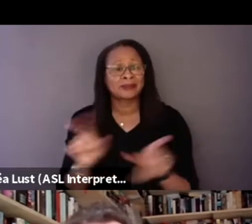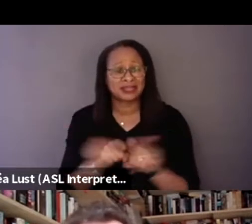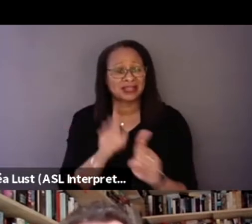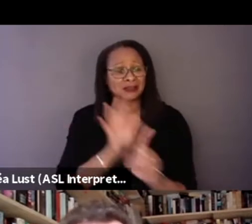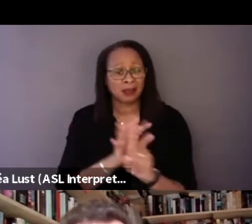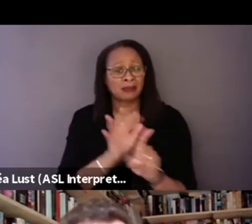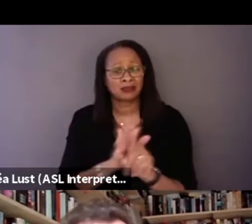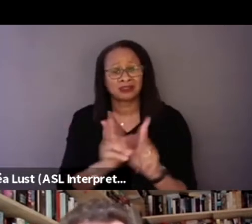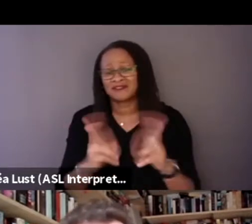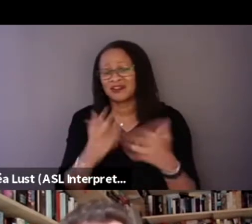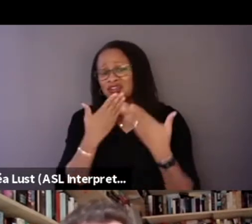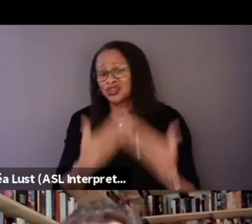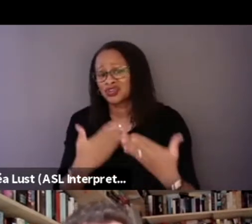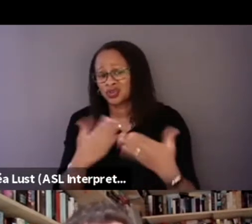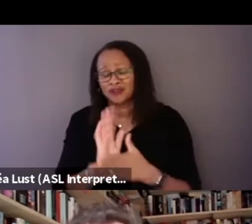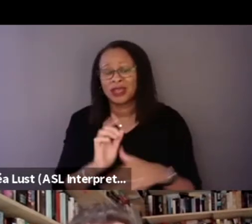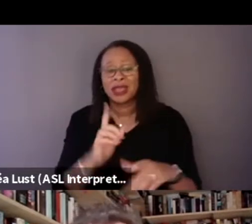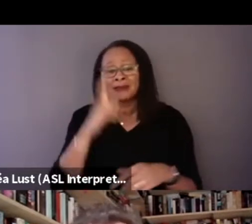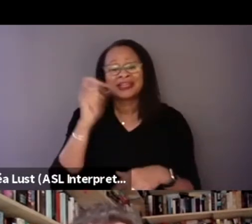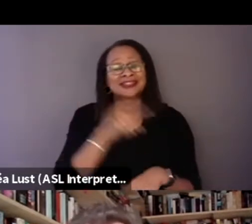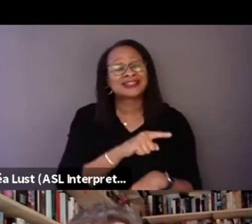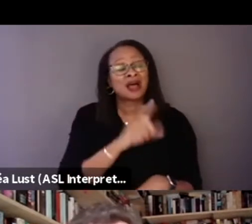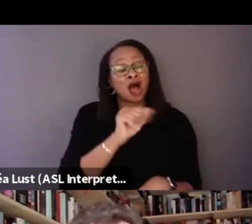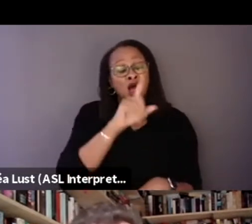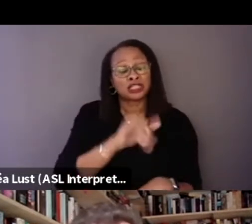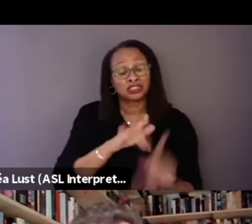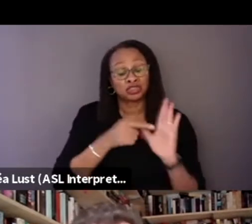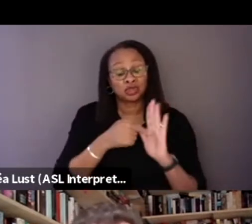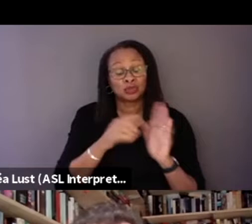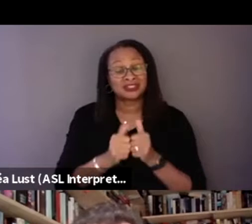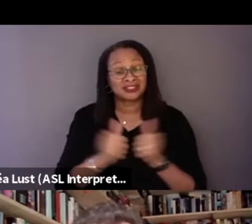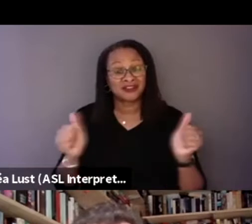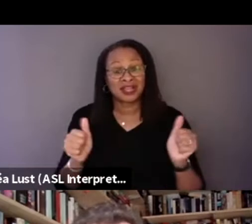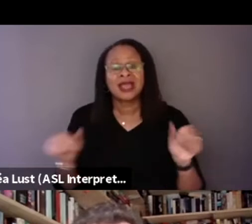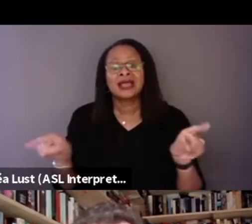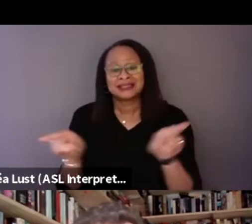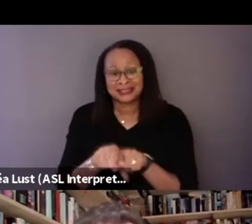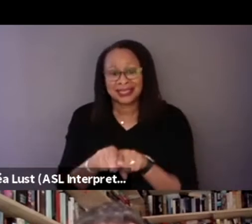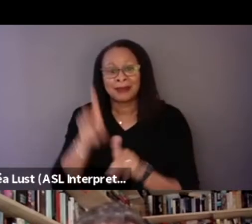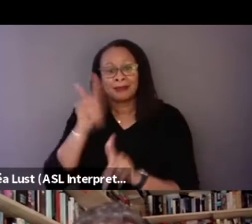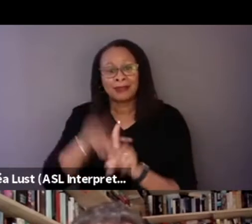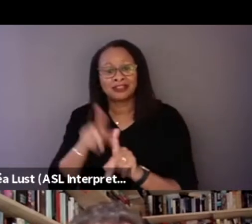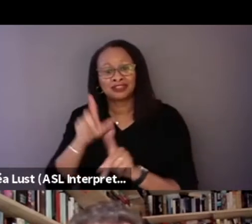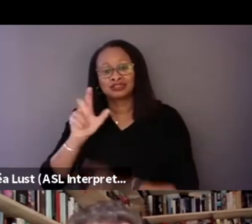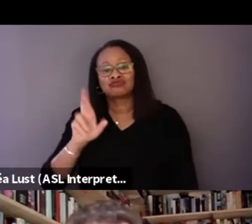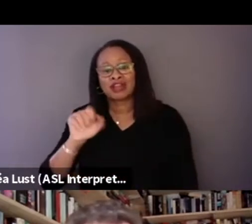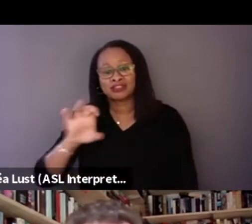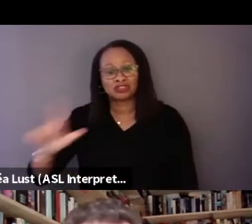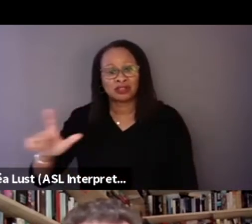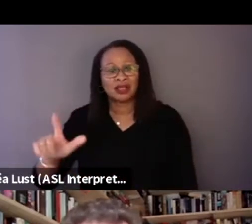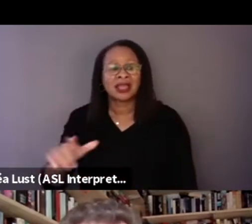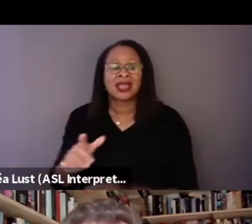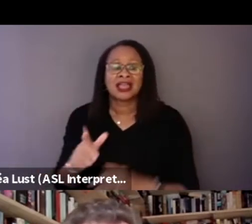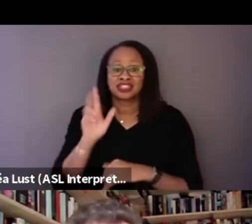It's because of his vulnerability. And the same applies to Rachel too. She definitely was more behind the scenes